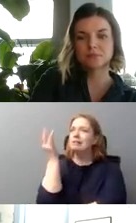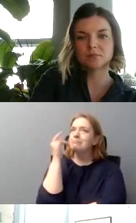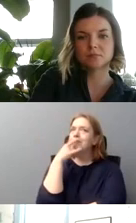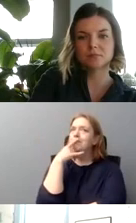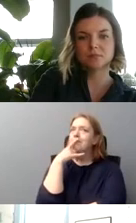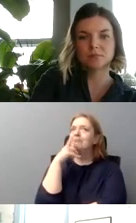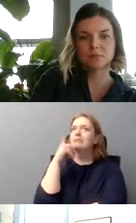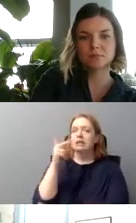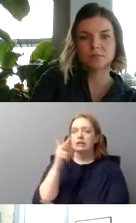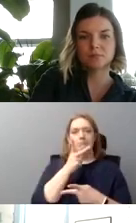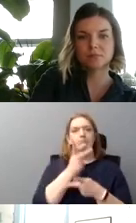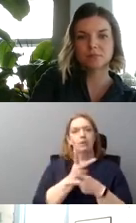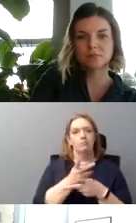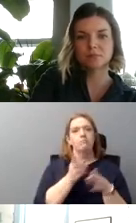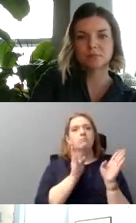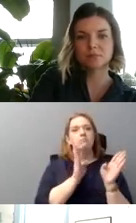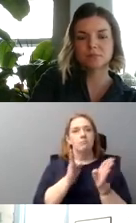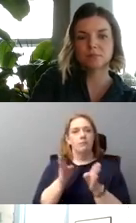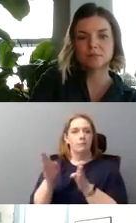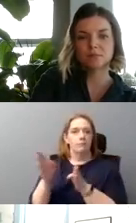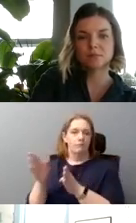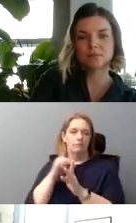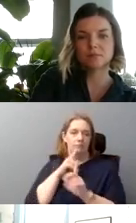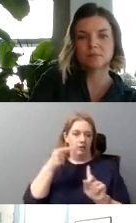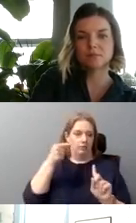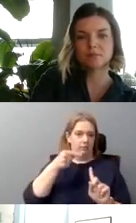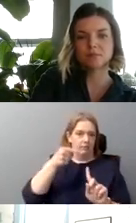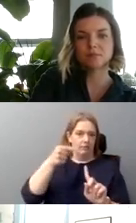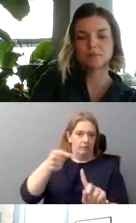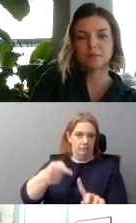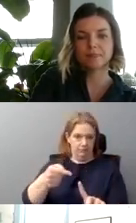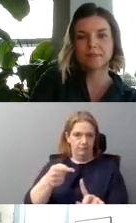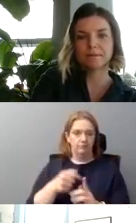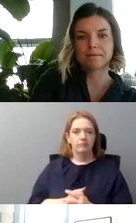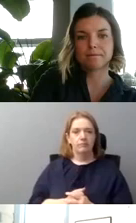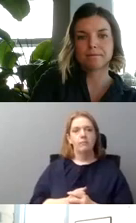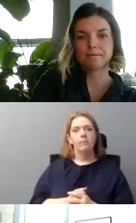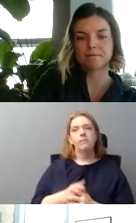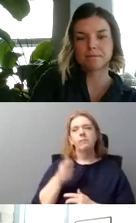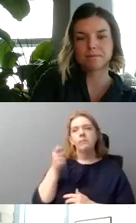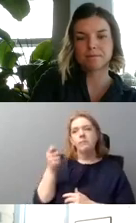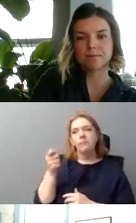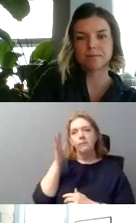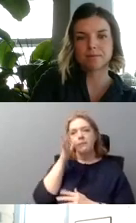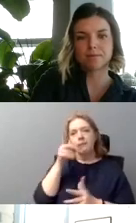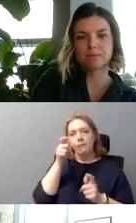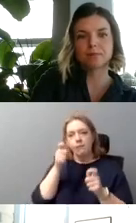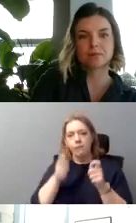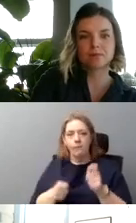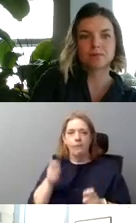organized pretty specifically, and he would change and move different installations around in his